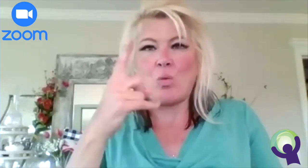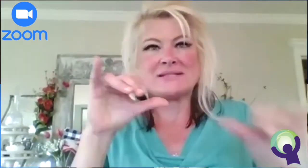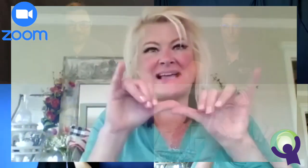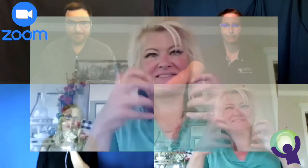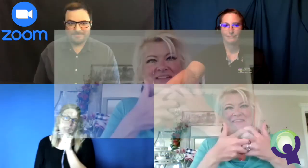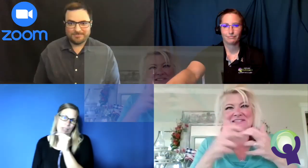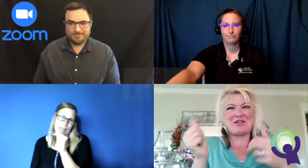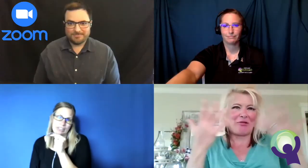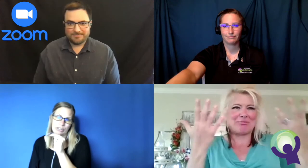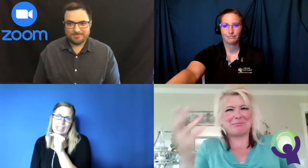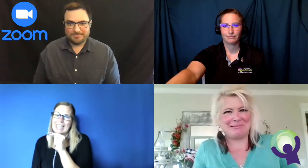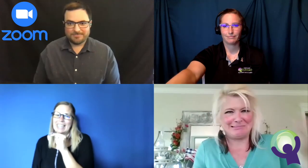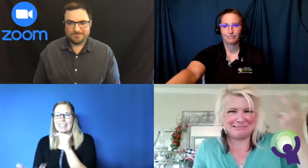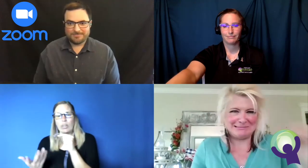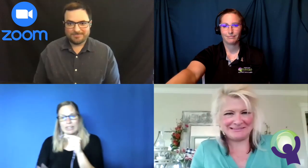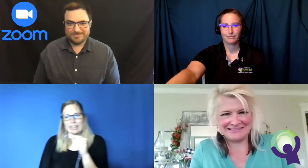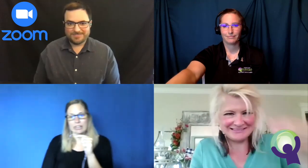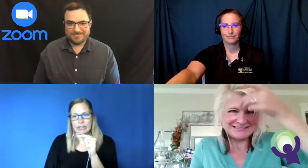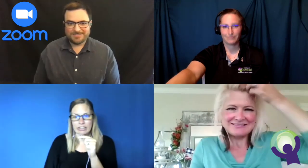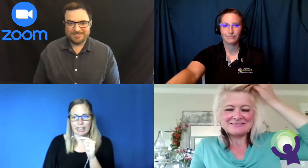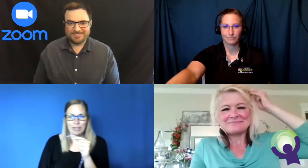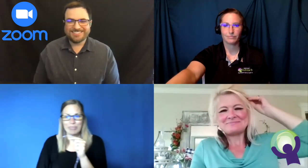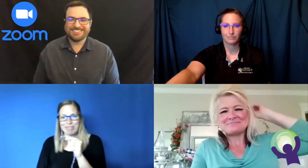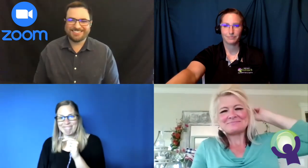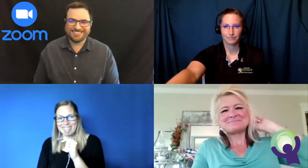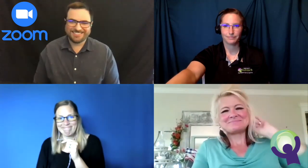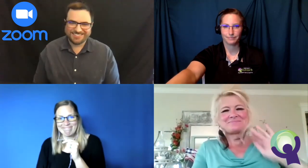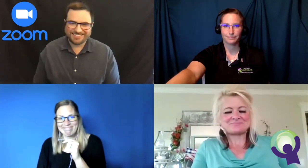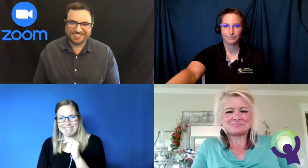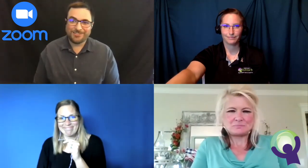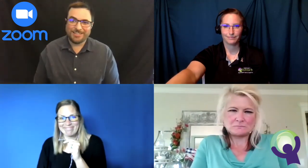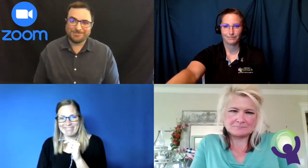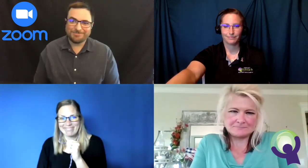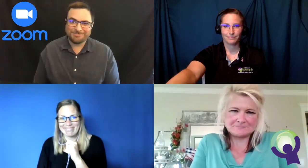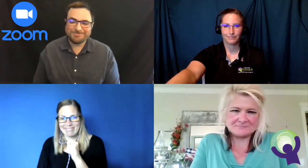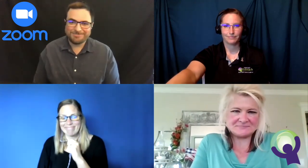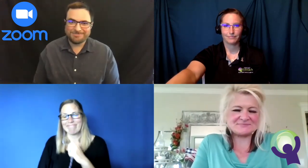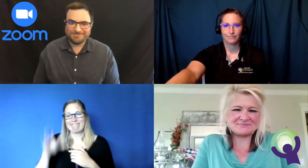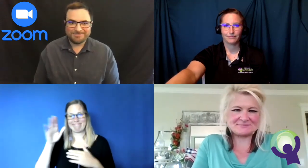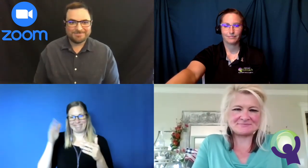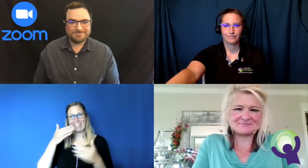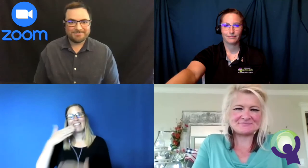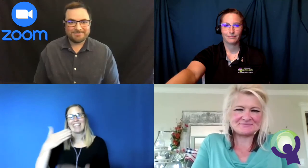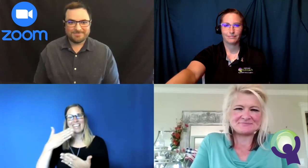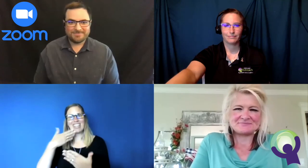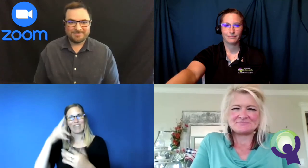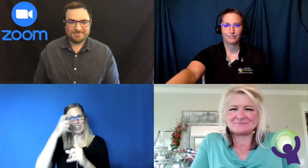education program, an IEP, so it's not a size fits all. This is Heidi.Thank you for expanding on that Ronda.